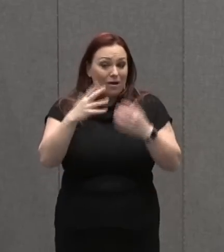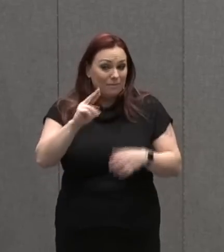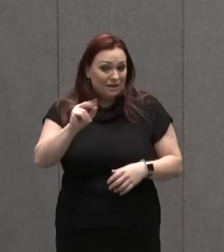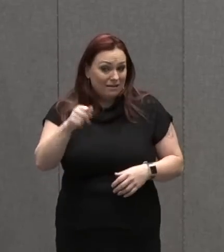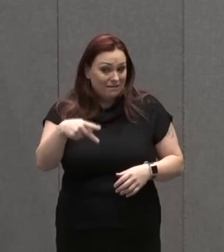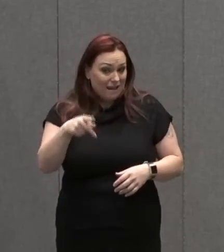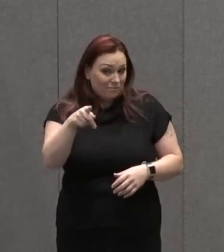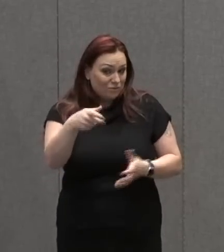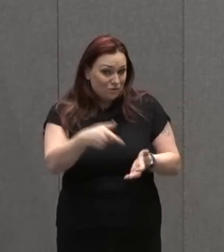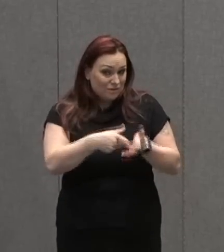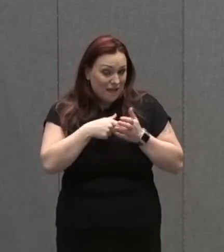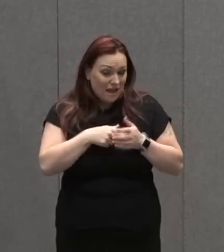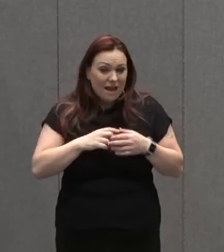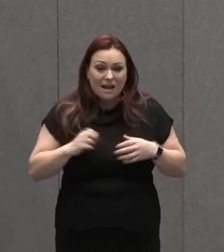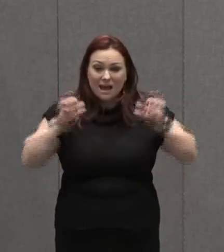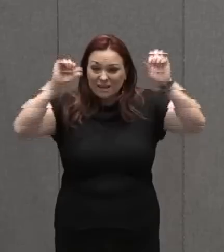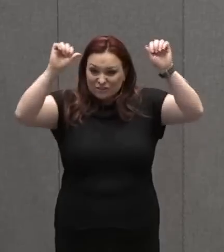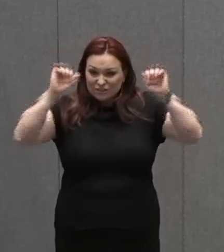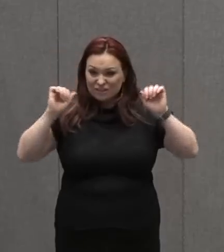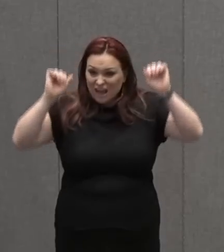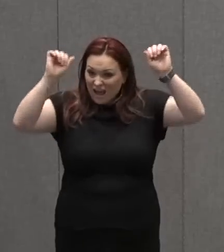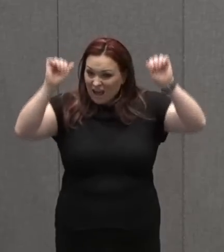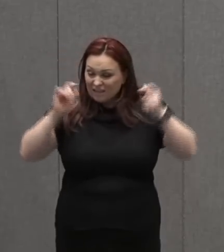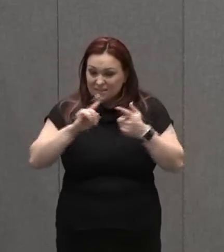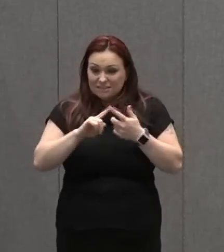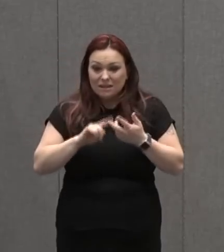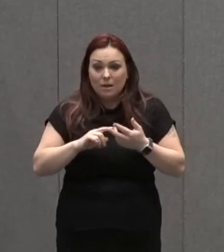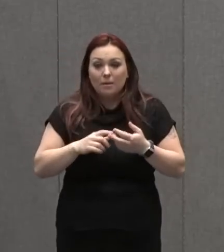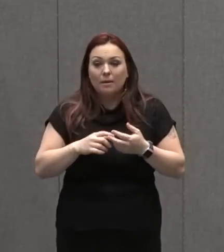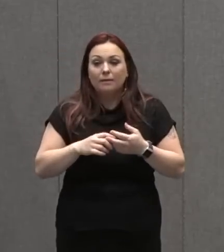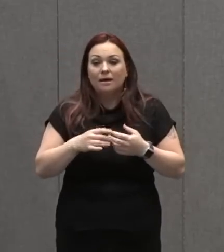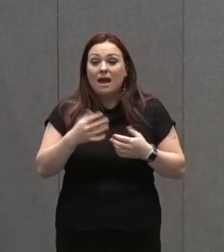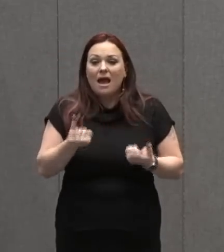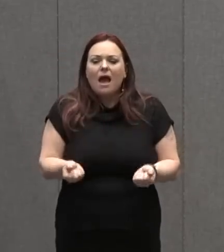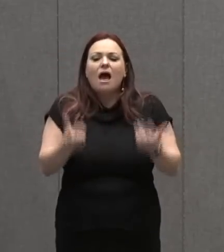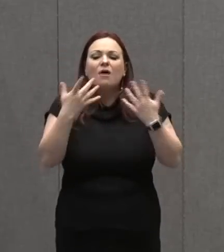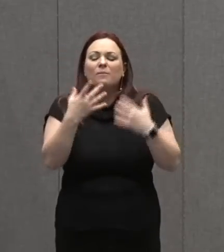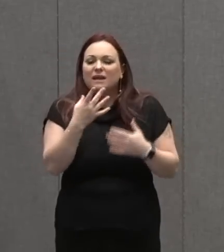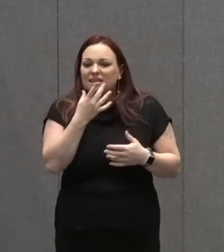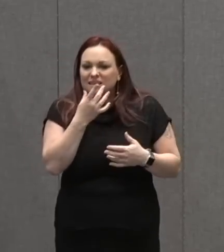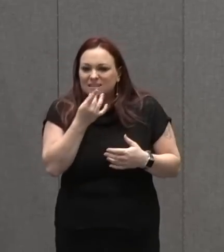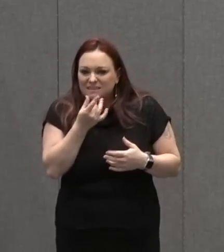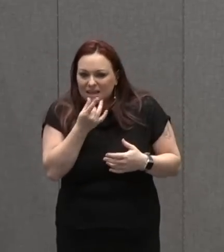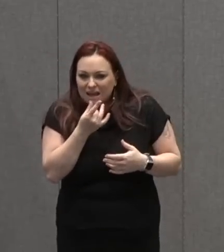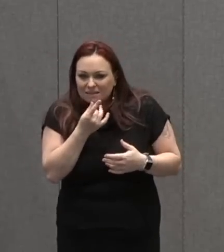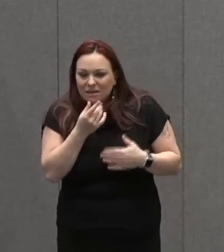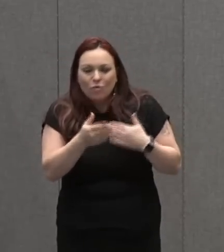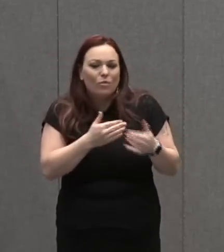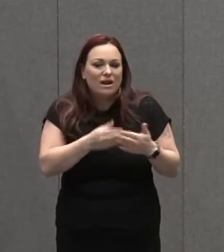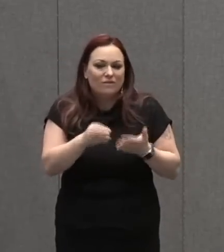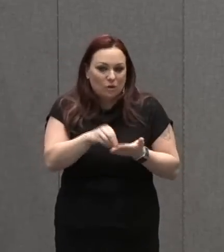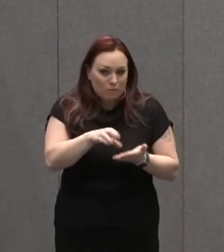again, exercise maybe number of snacks, whatever's going on where you are.